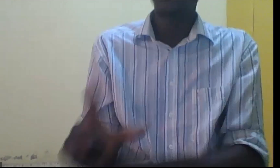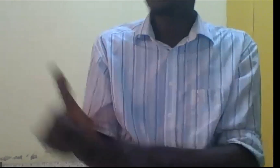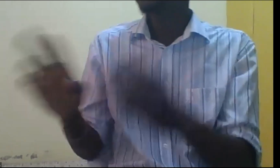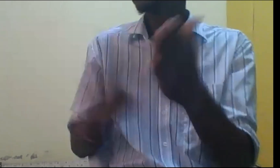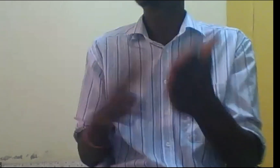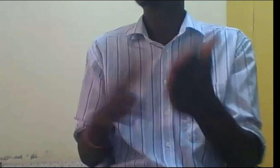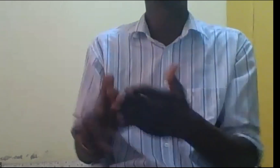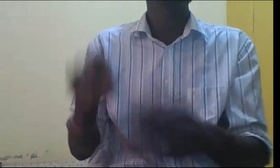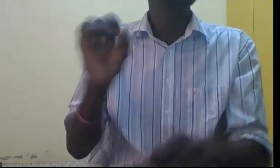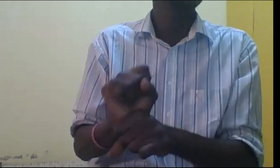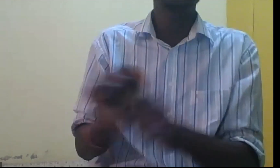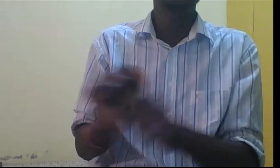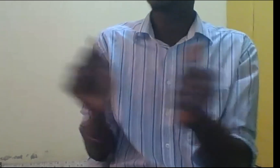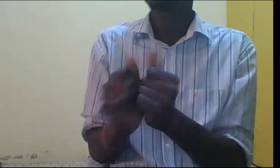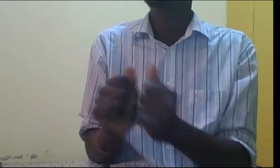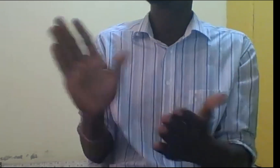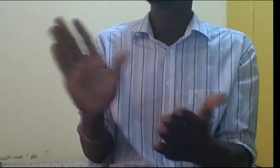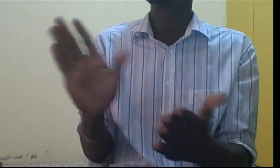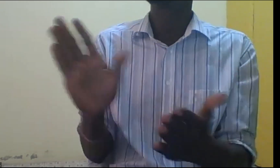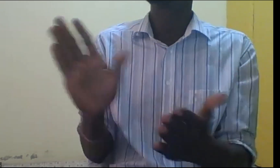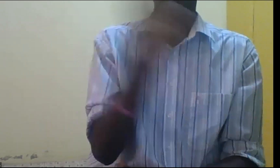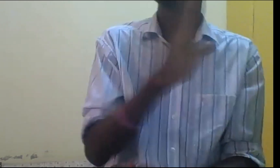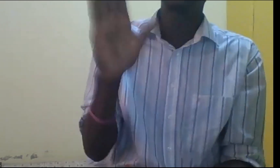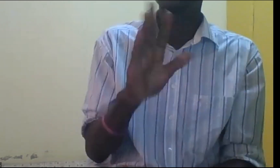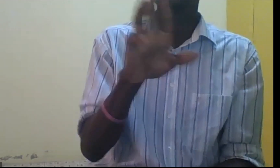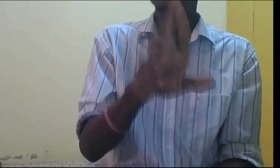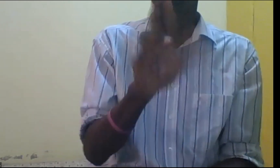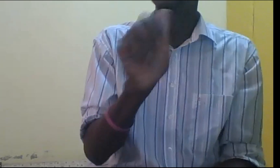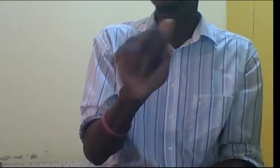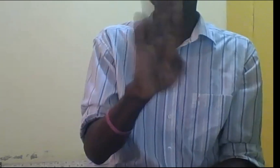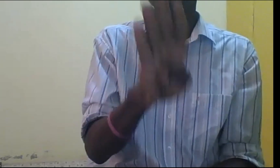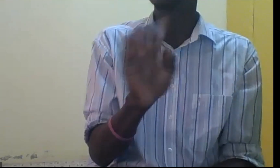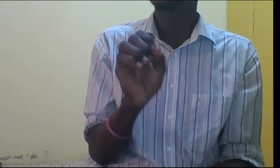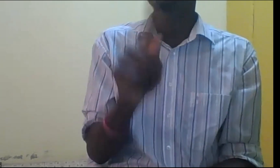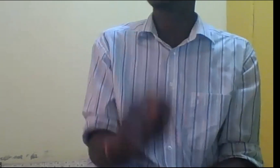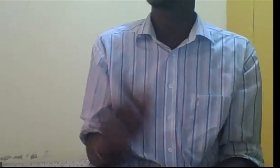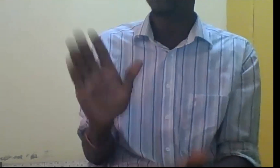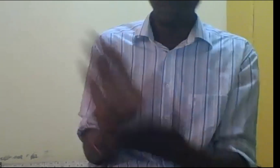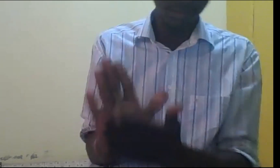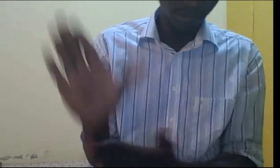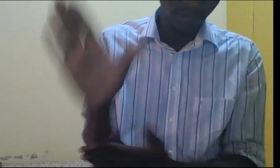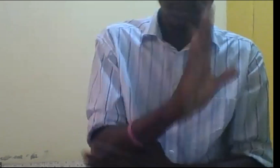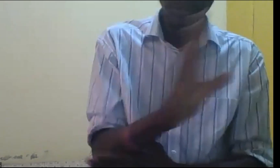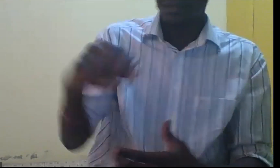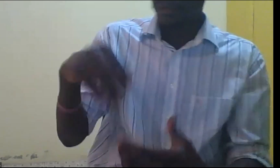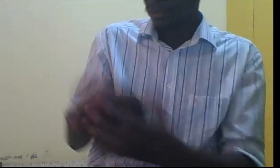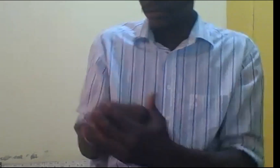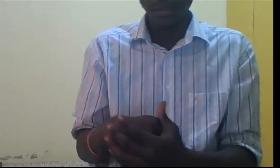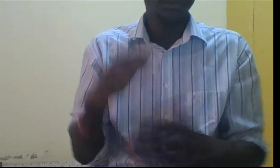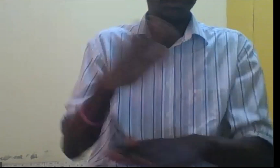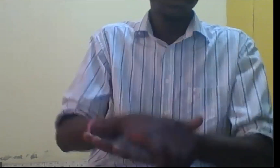Also, I mean, and your inv in England also whereby they were able to come and do research.